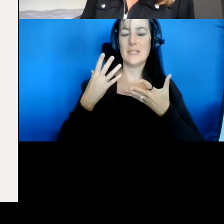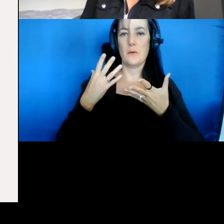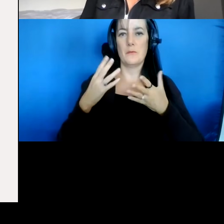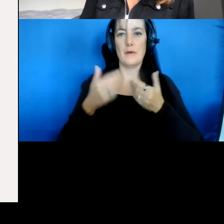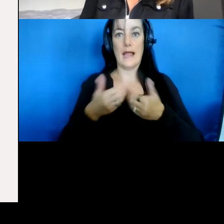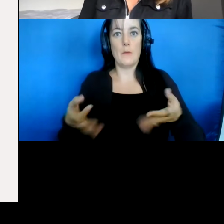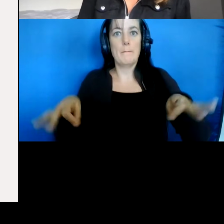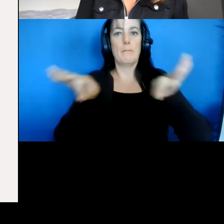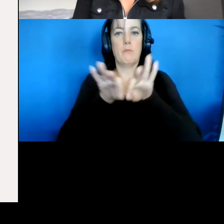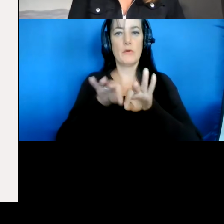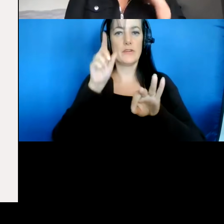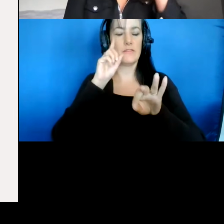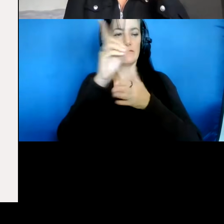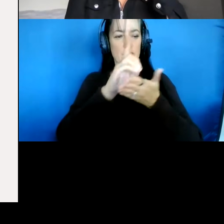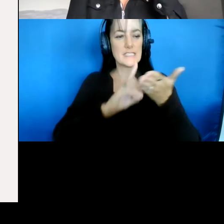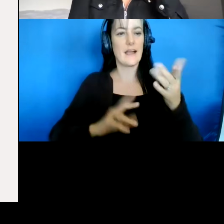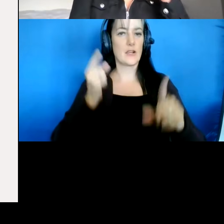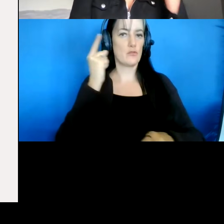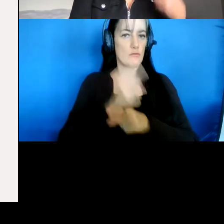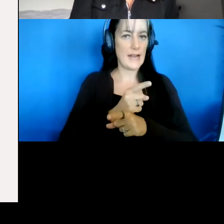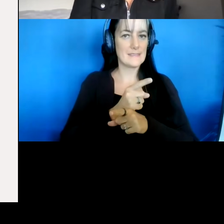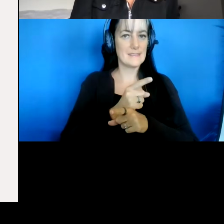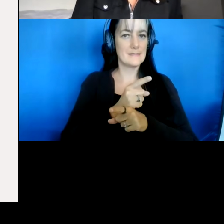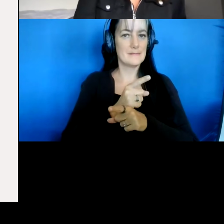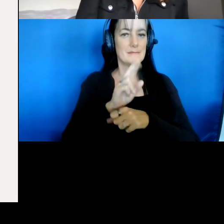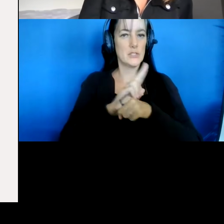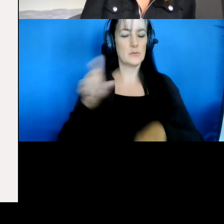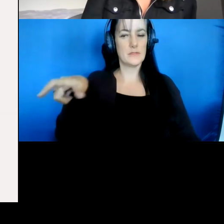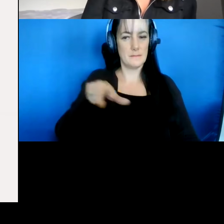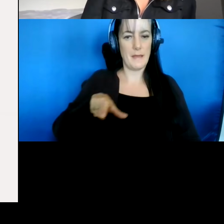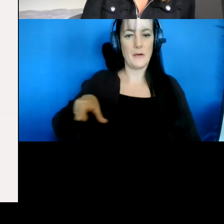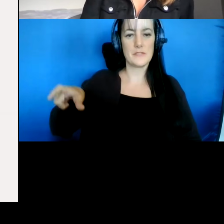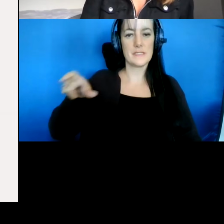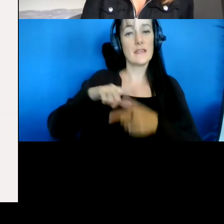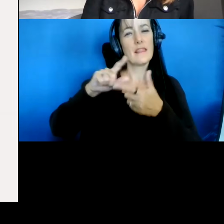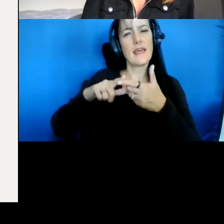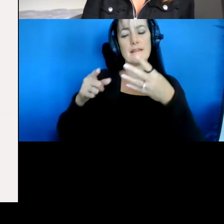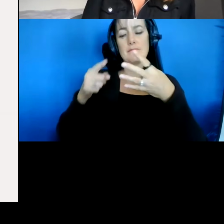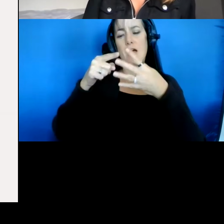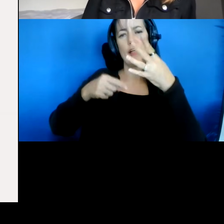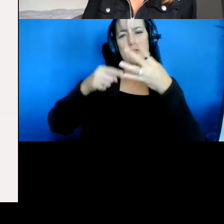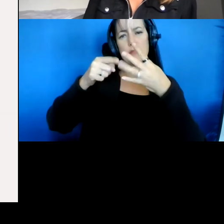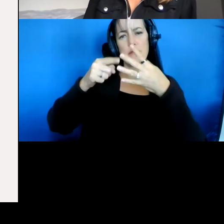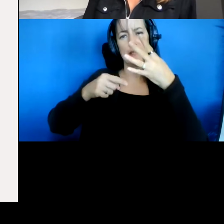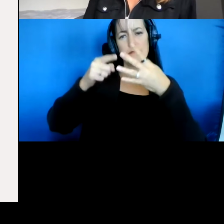for people that use a mouse. Then when we look at the other three groups, vision, hearing,